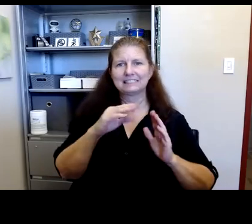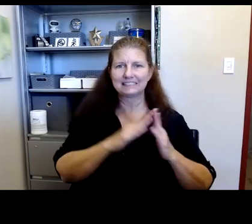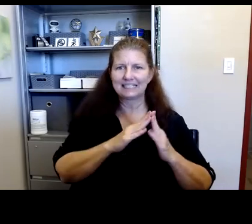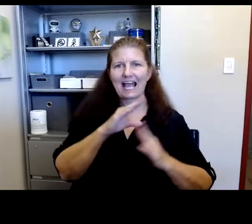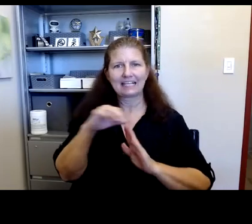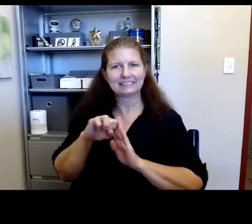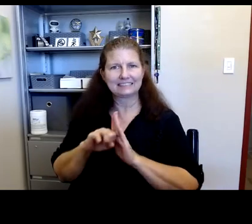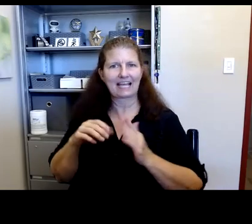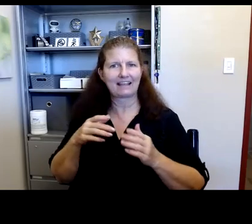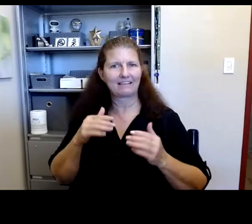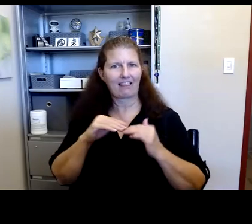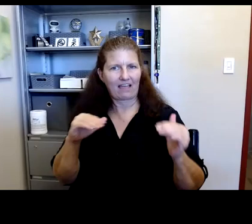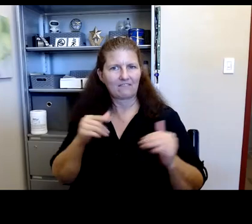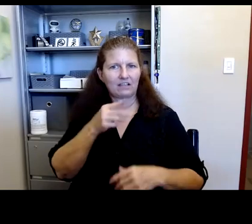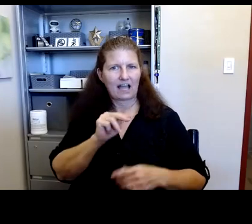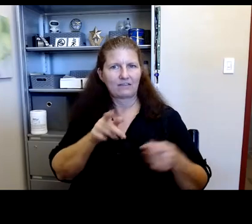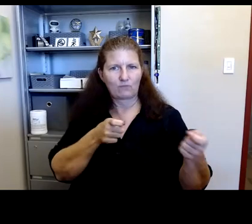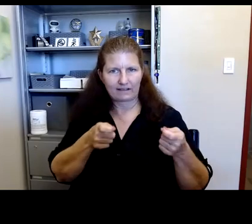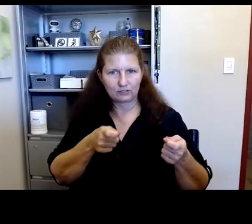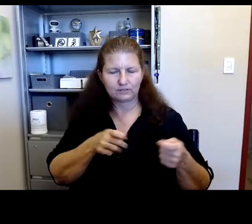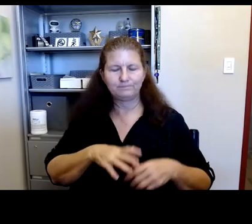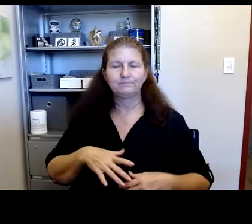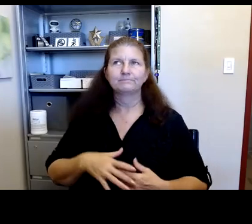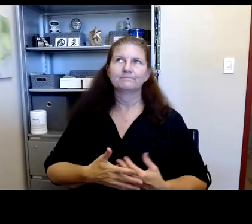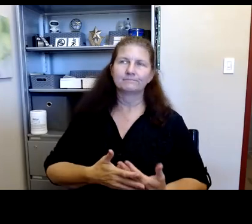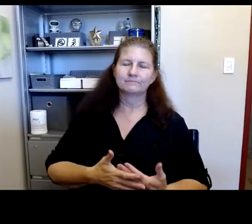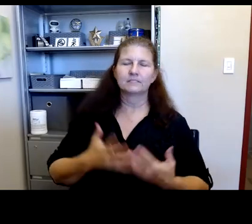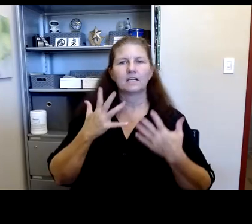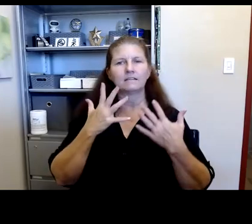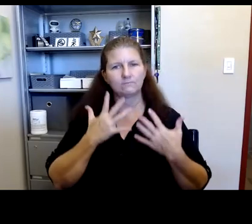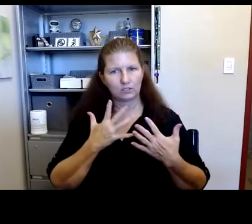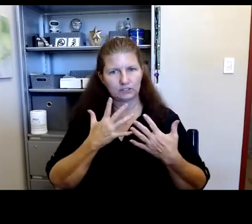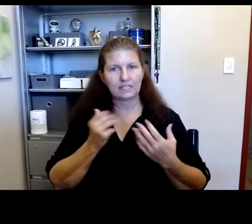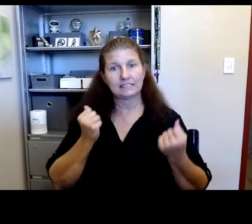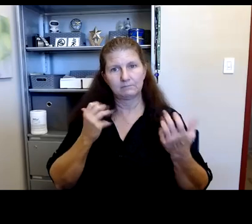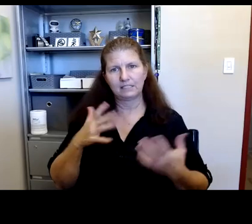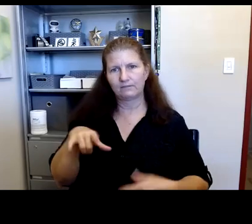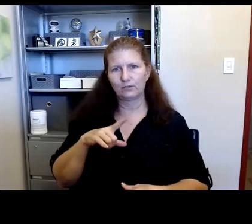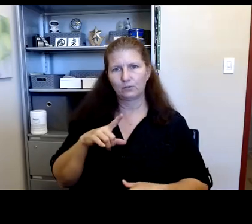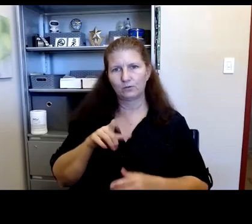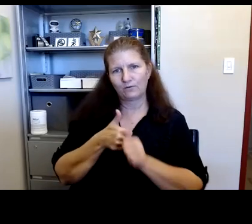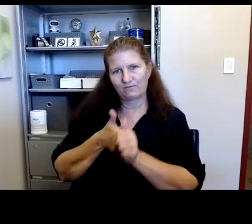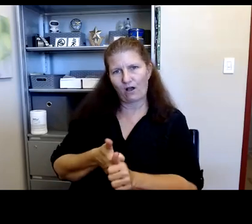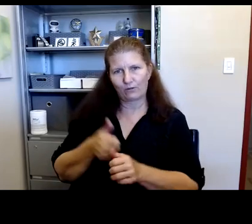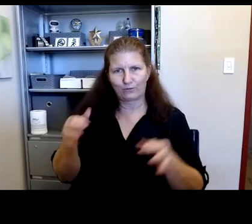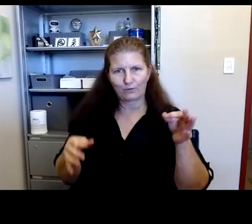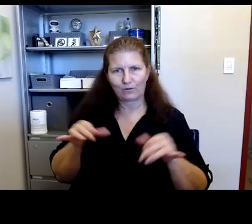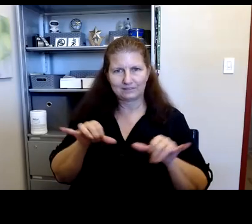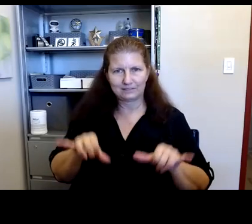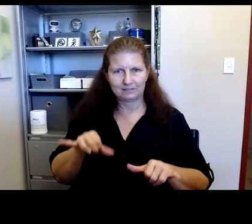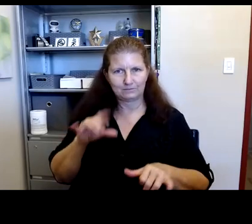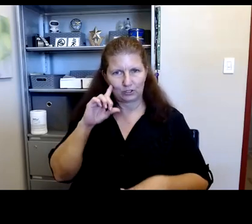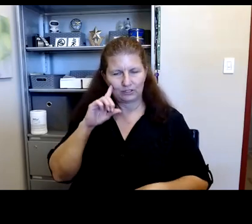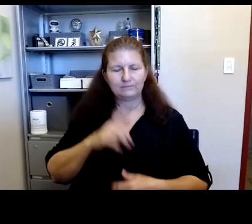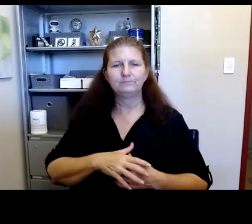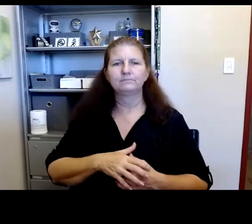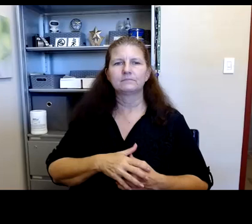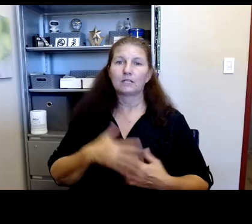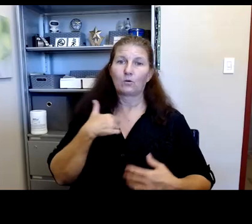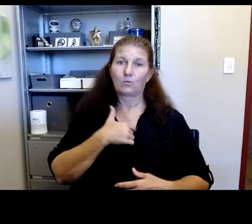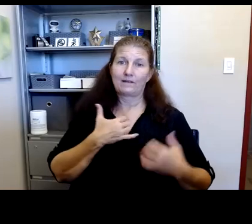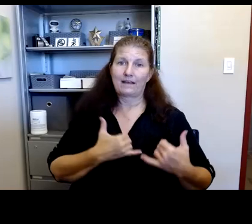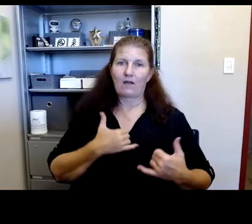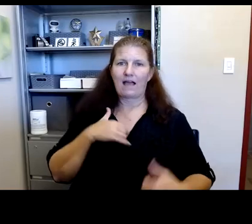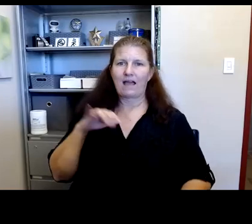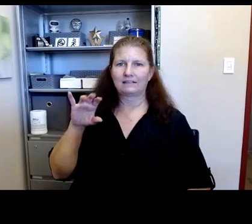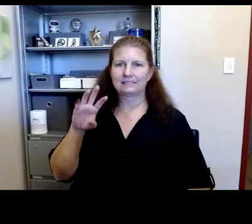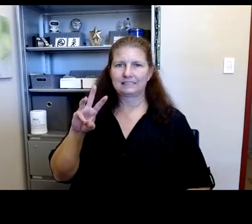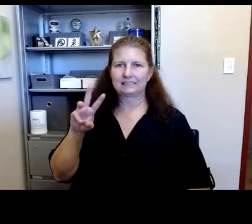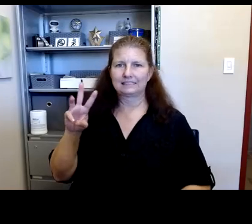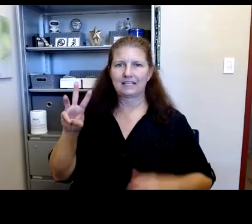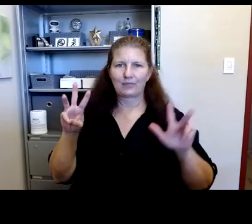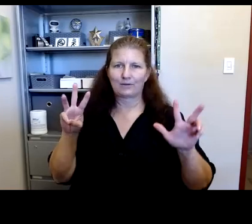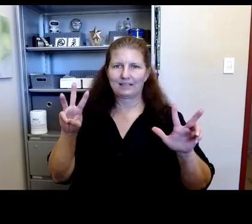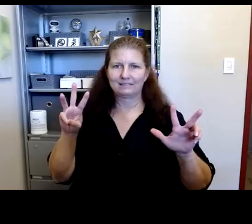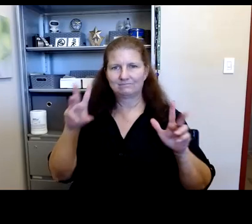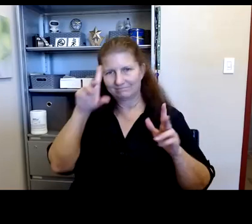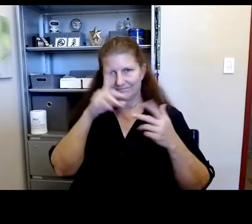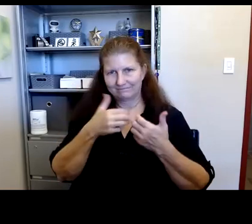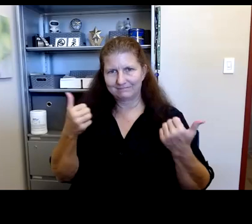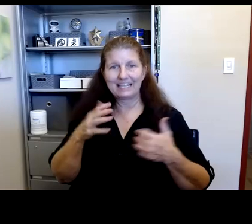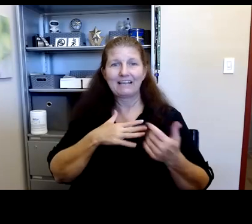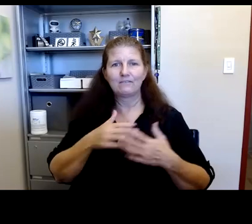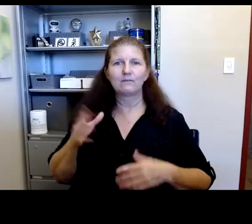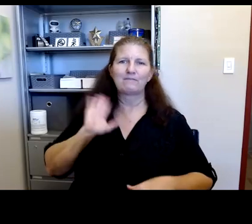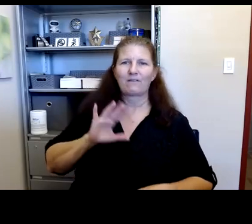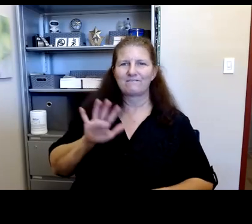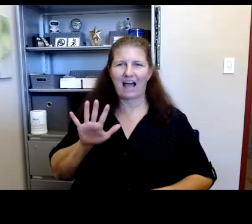Robyn Thomas: gun regulations. Um. Unfortunately, as many of you who follow the court will know. Um. We now have a six, three split on the Supreme Court, even with a five, four split. I think